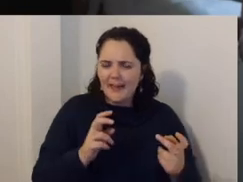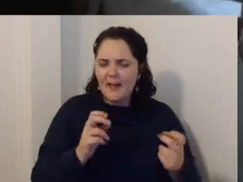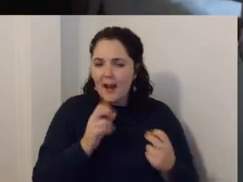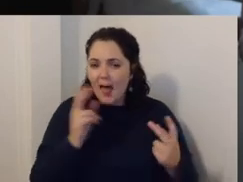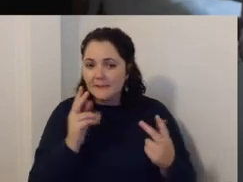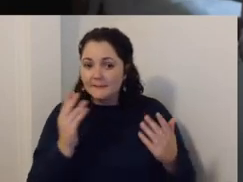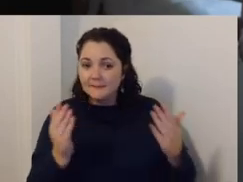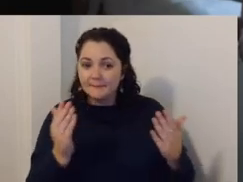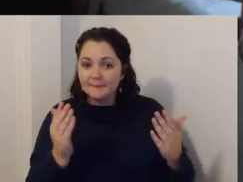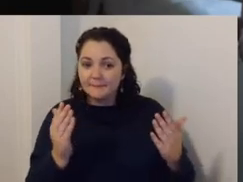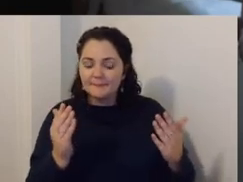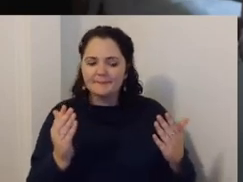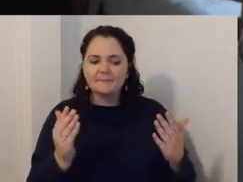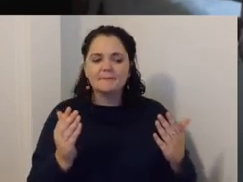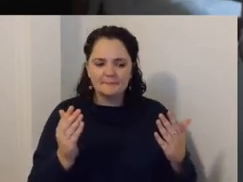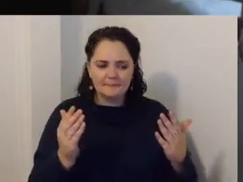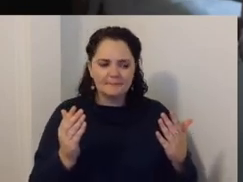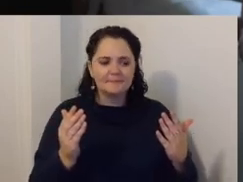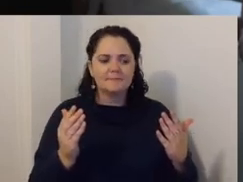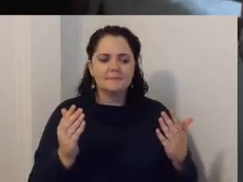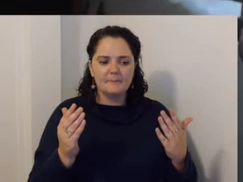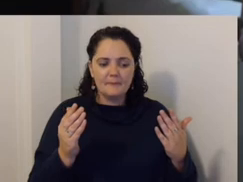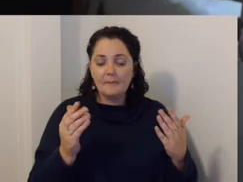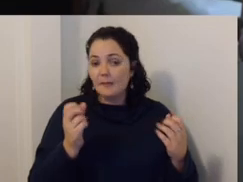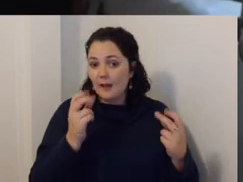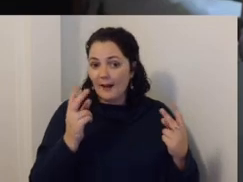I'm also seeing where the bright highlights run right together in the same way that I'm seeing